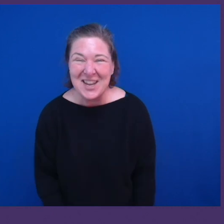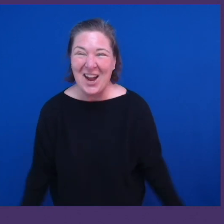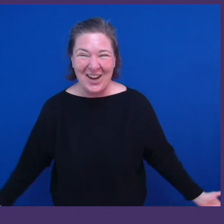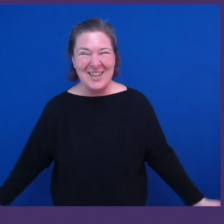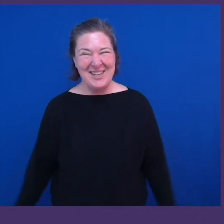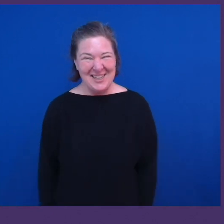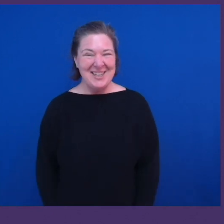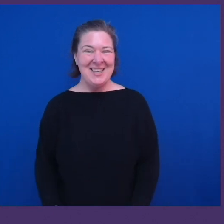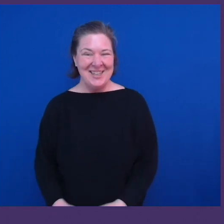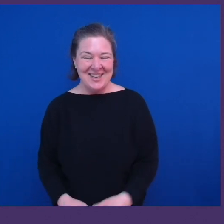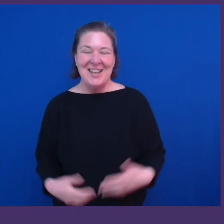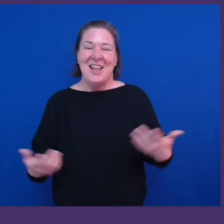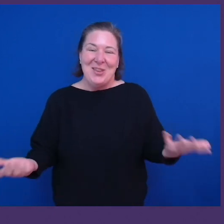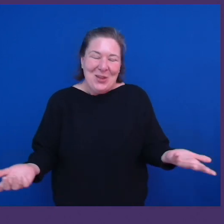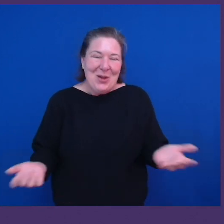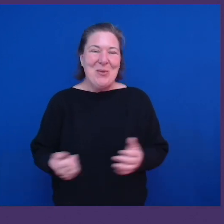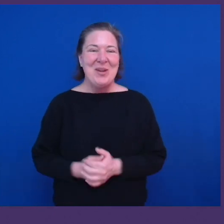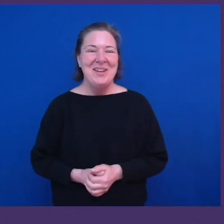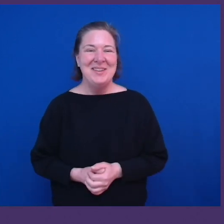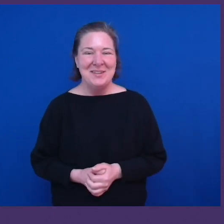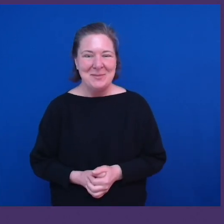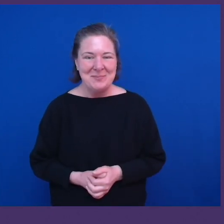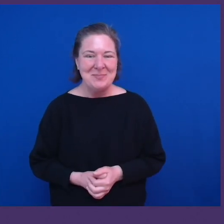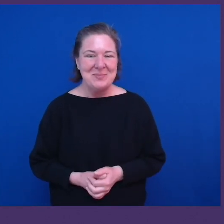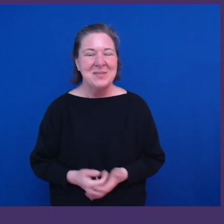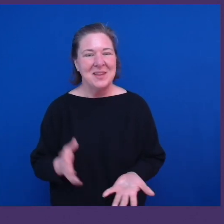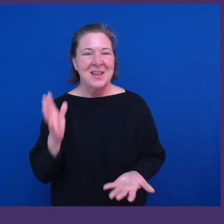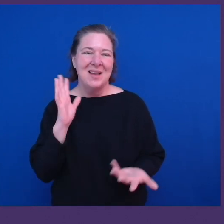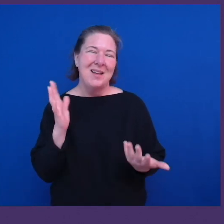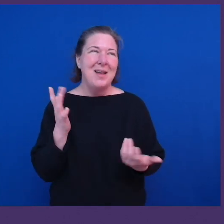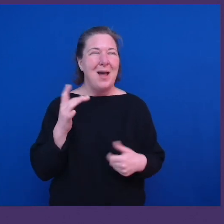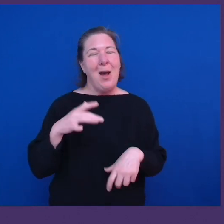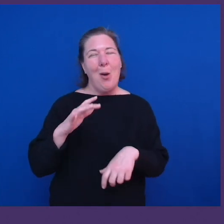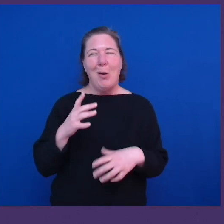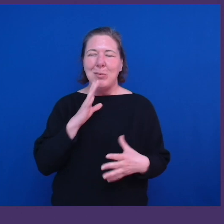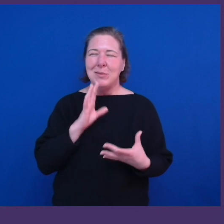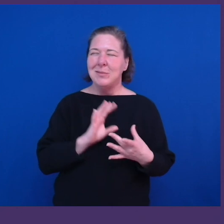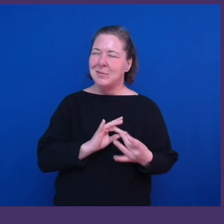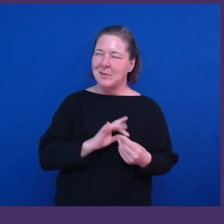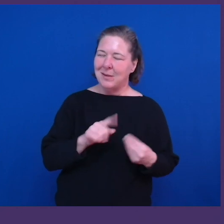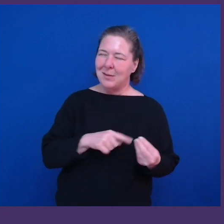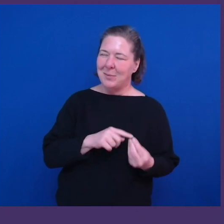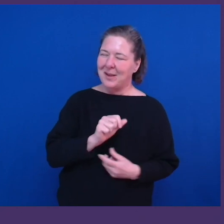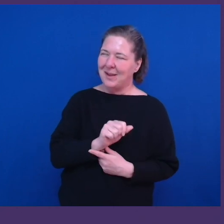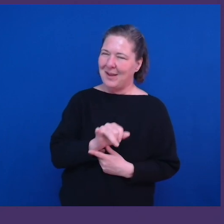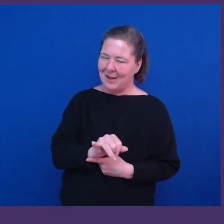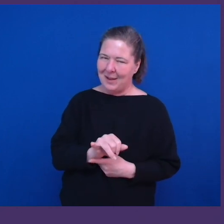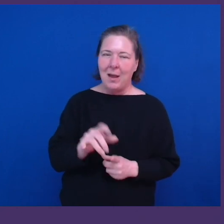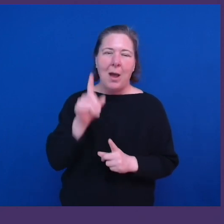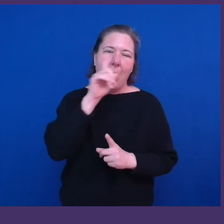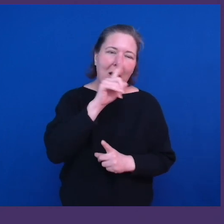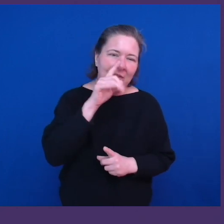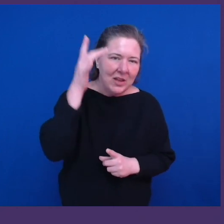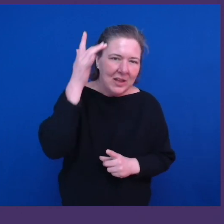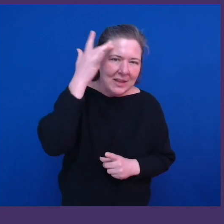So, I'll touch on AI a little bit. And artificial intelligence tools, they're out there.